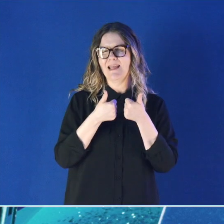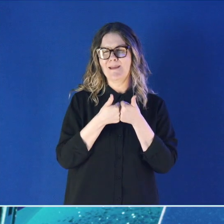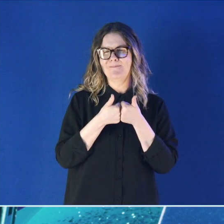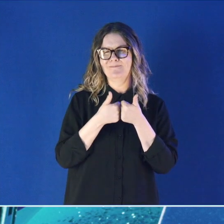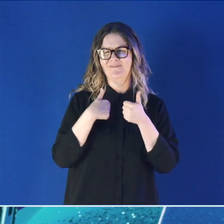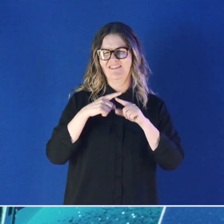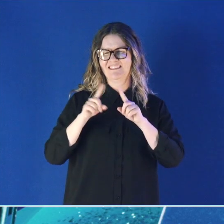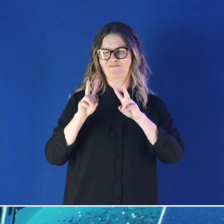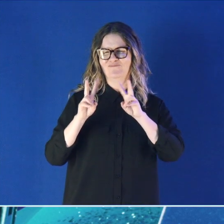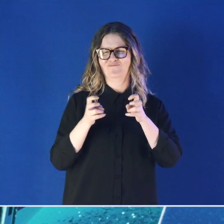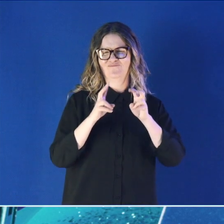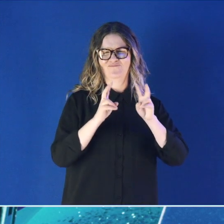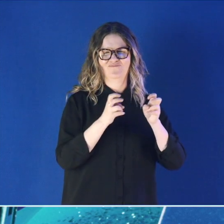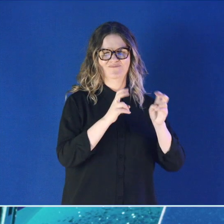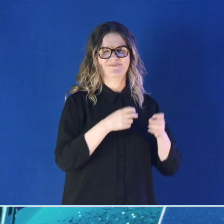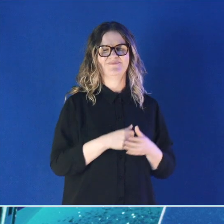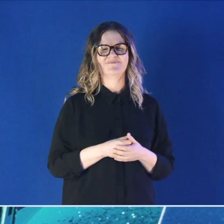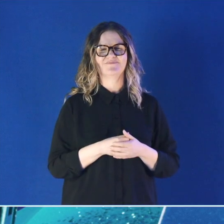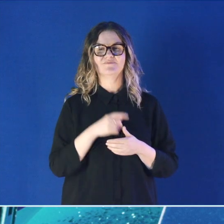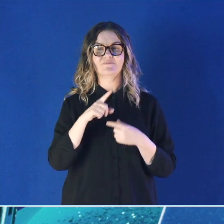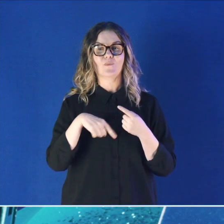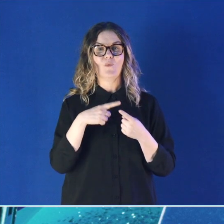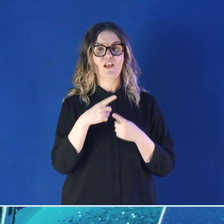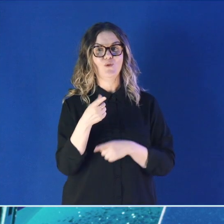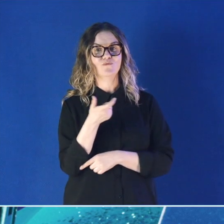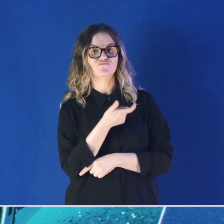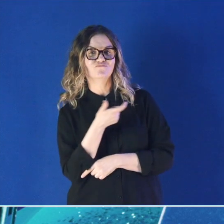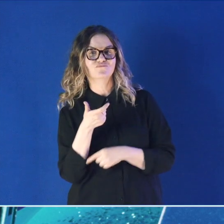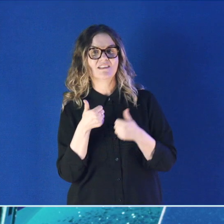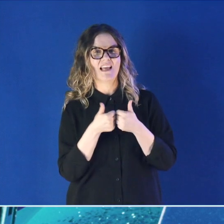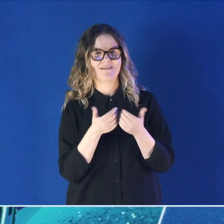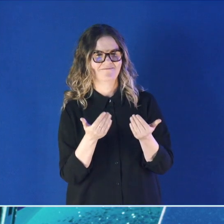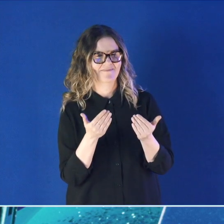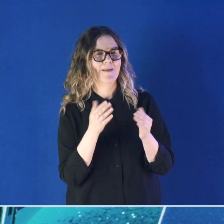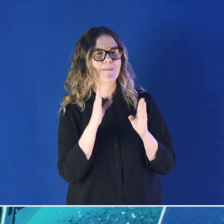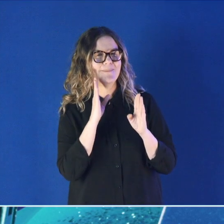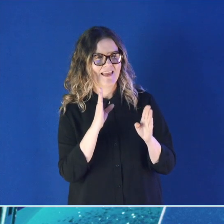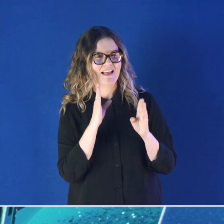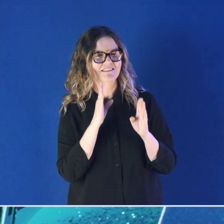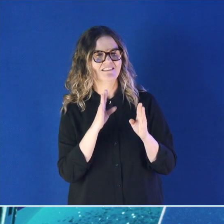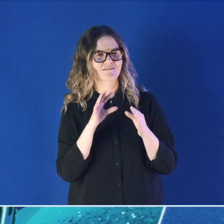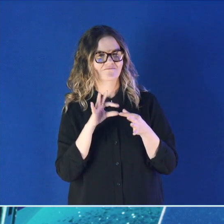to the inclusion on the field when you watch a game. Whether it's on television or if you're